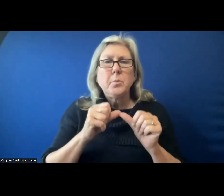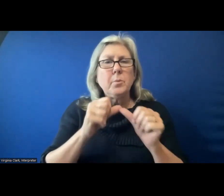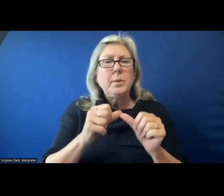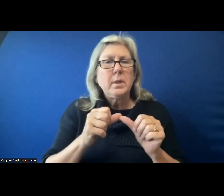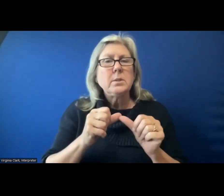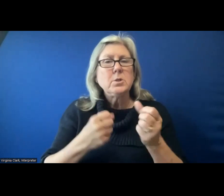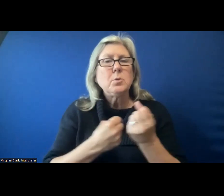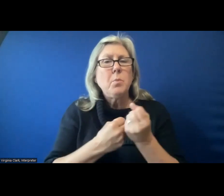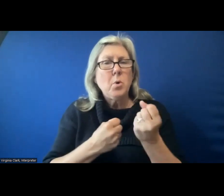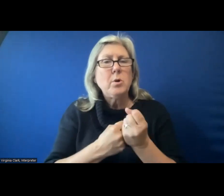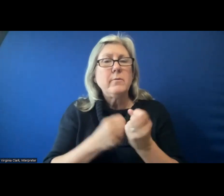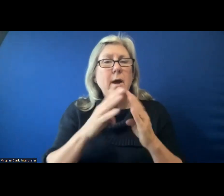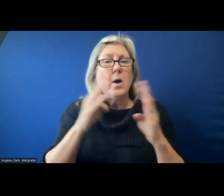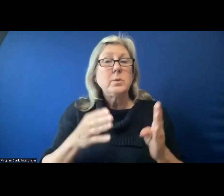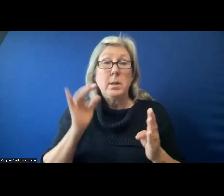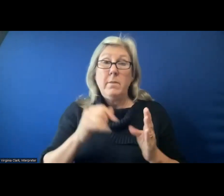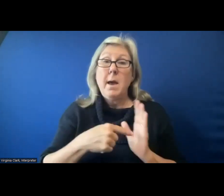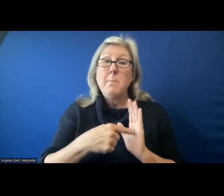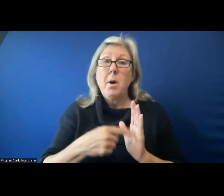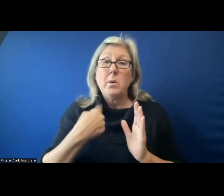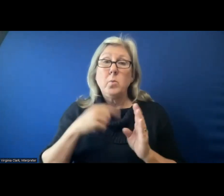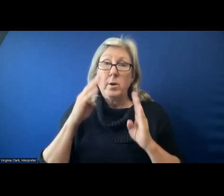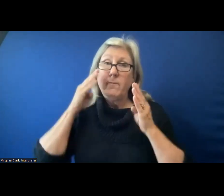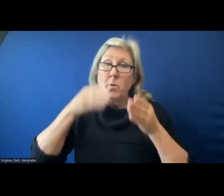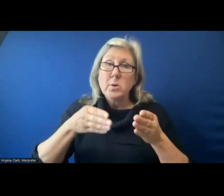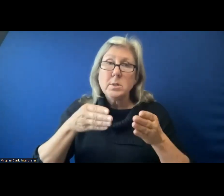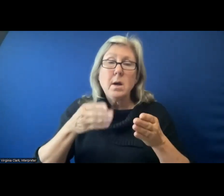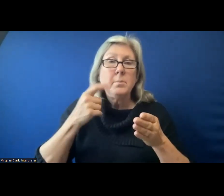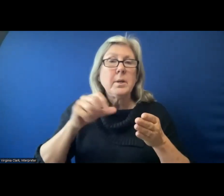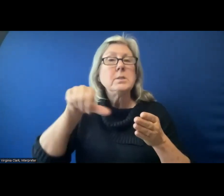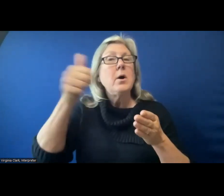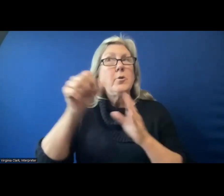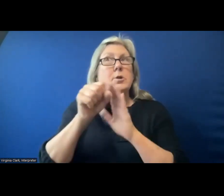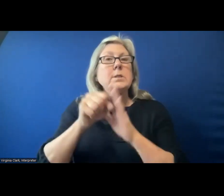This is a model this is the model we focused on because it's what other states and, you